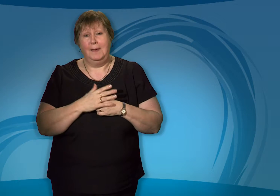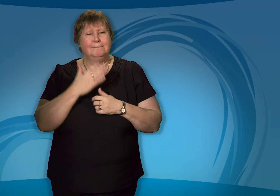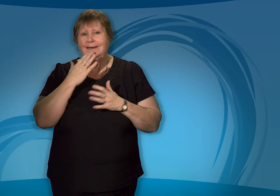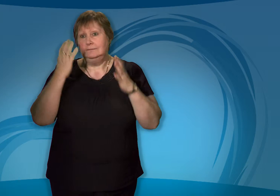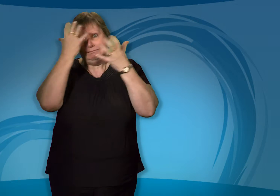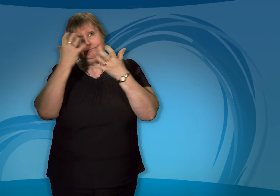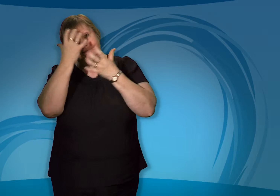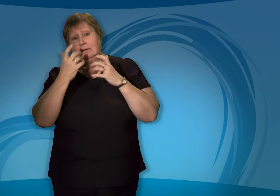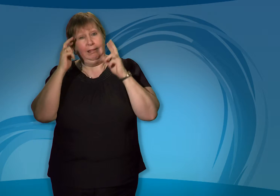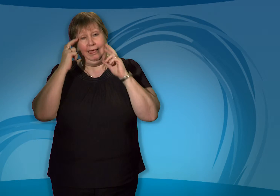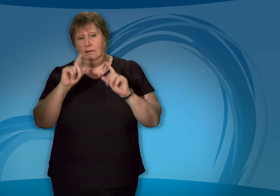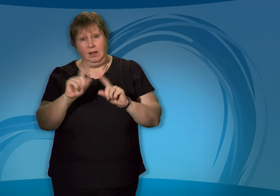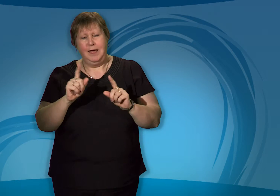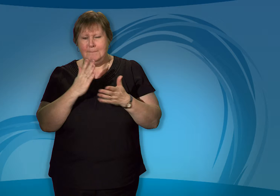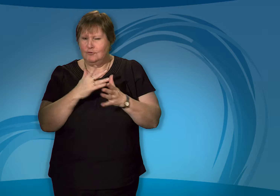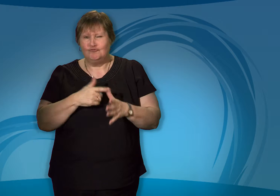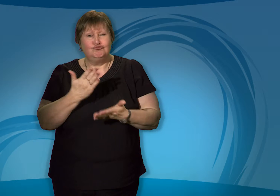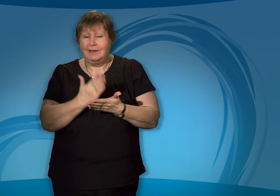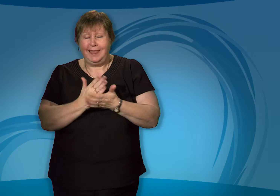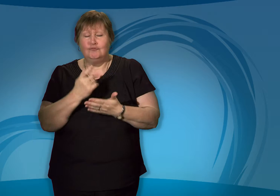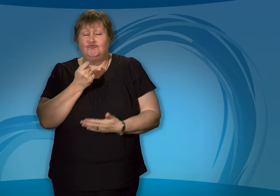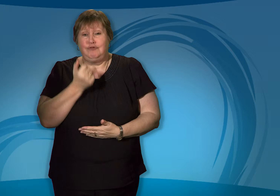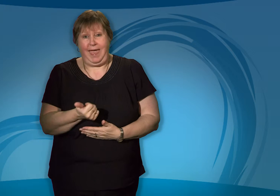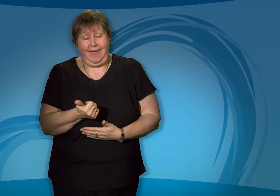Please be assured that these complications are rare (less